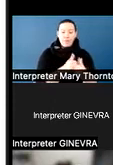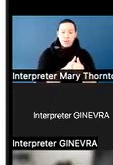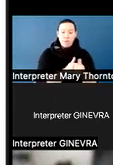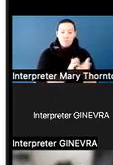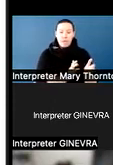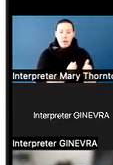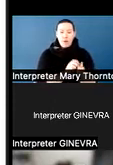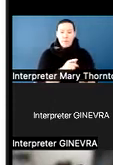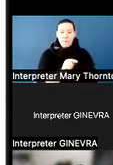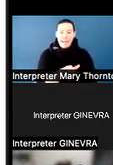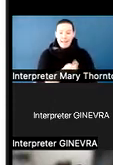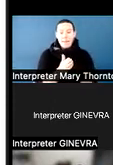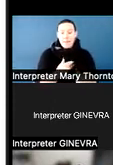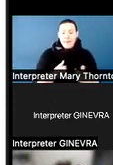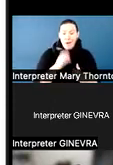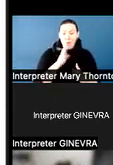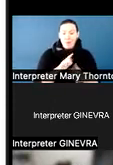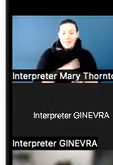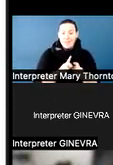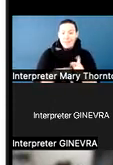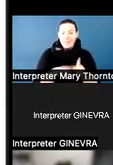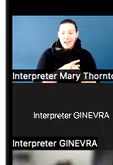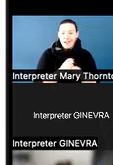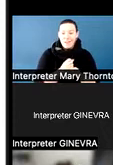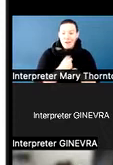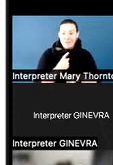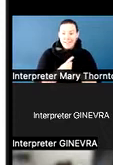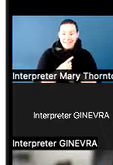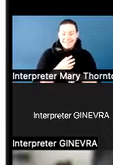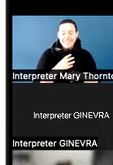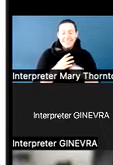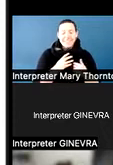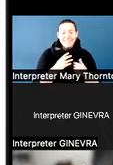I might make a different kind of coffee date, where we both have